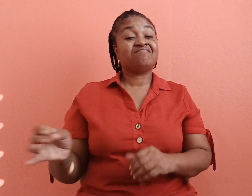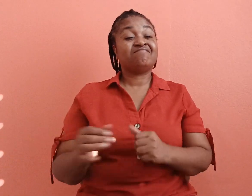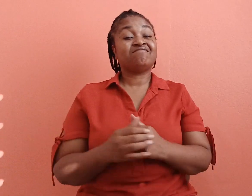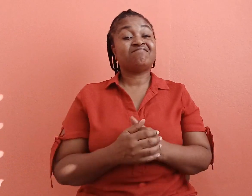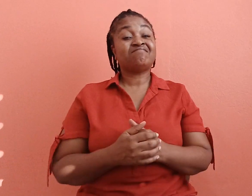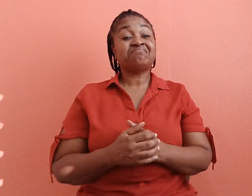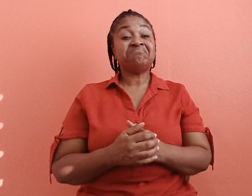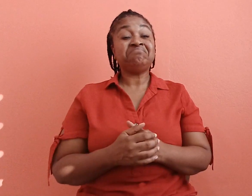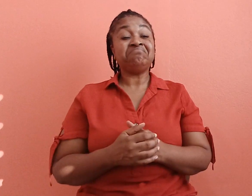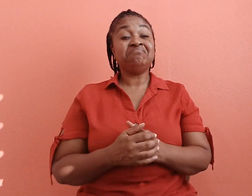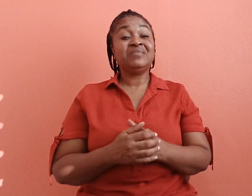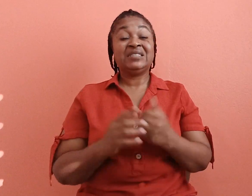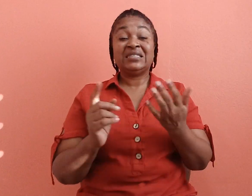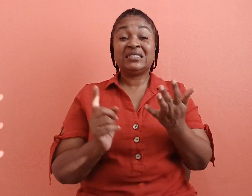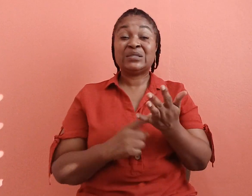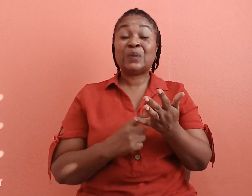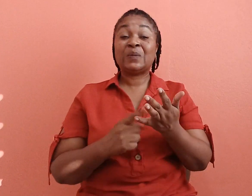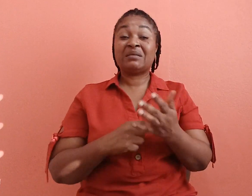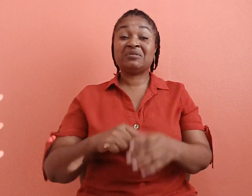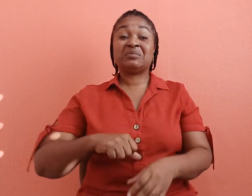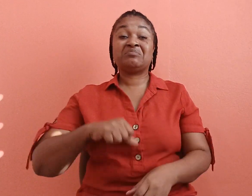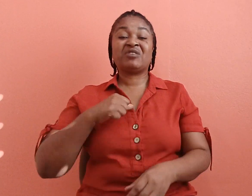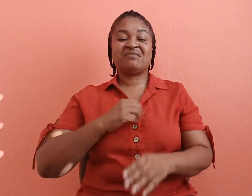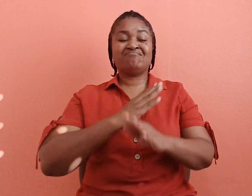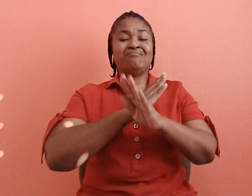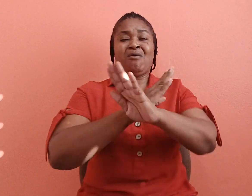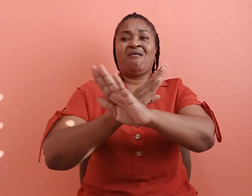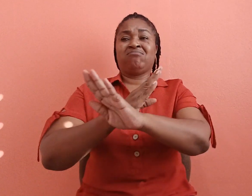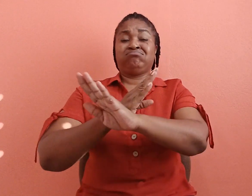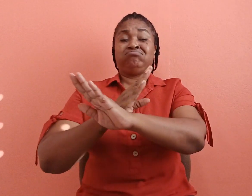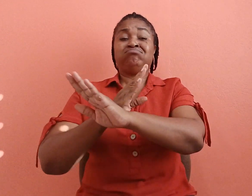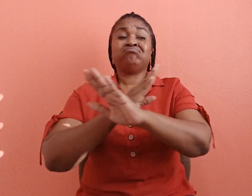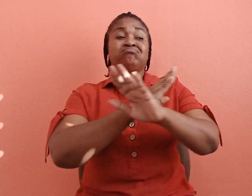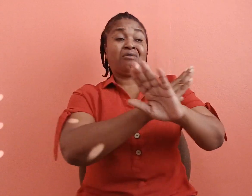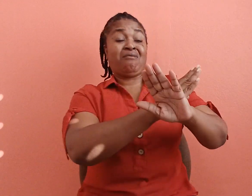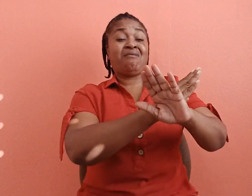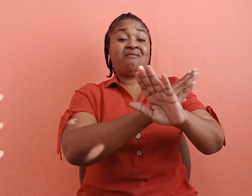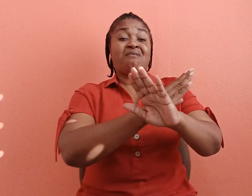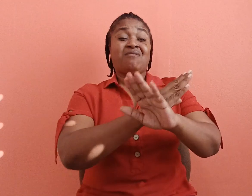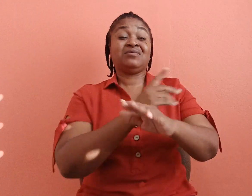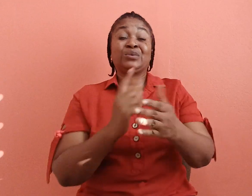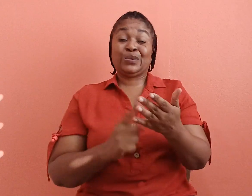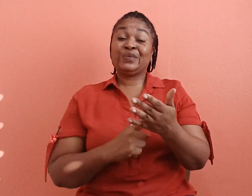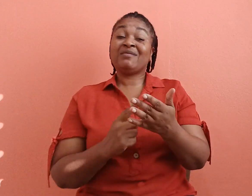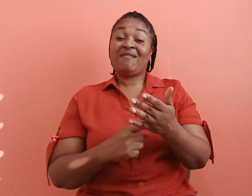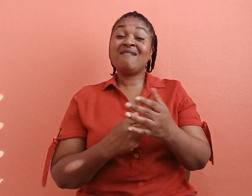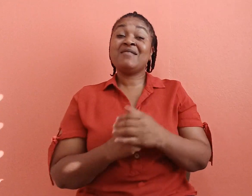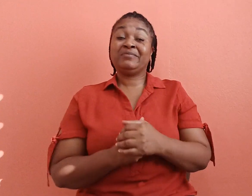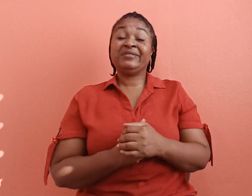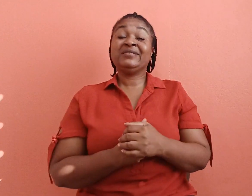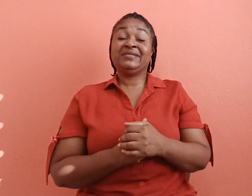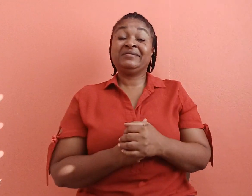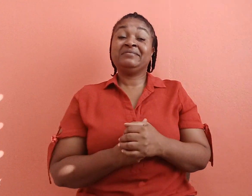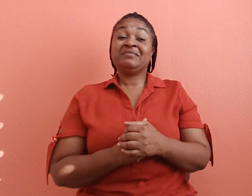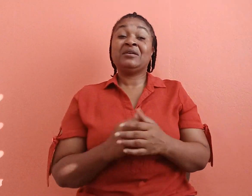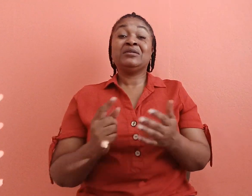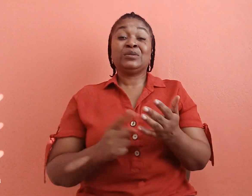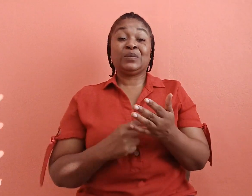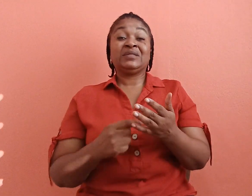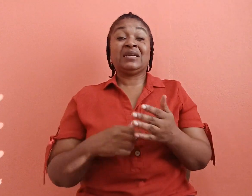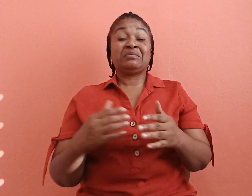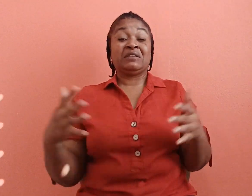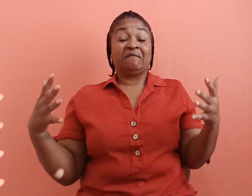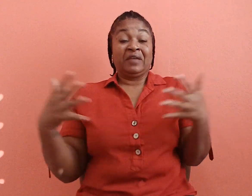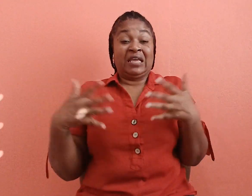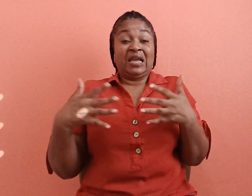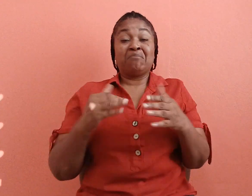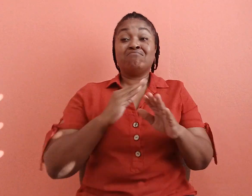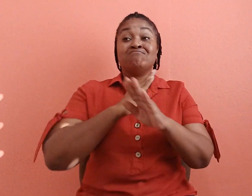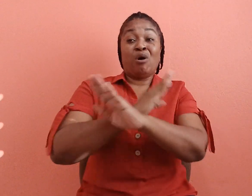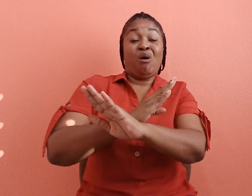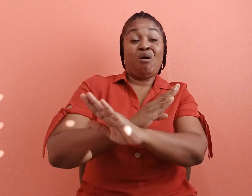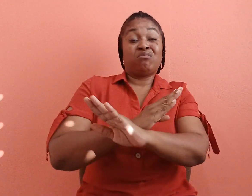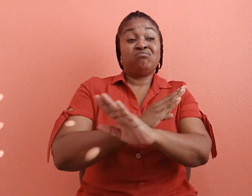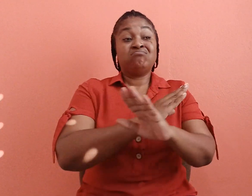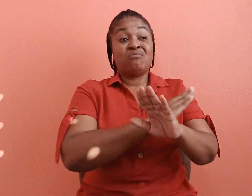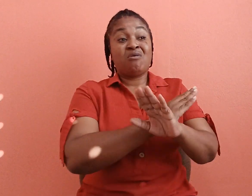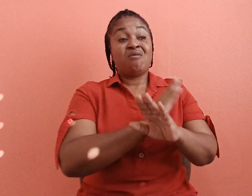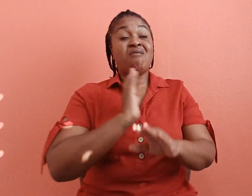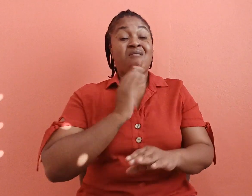Sometimes pride stands in the way. Sometimes fear. But Lord,